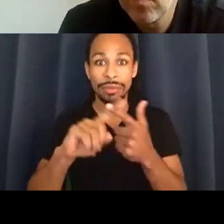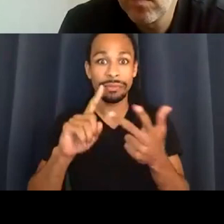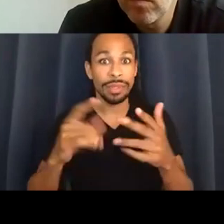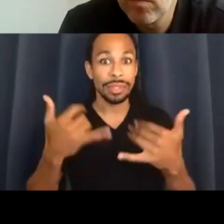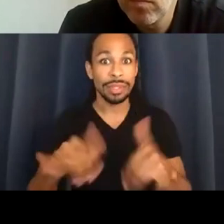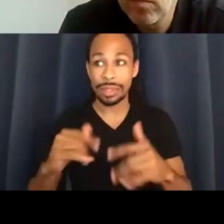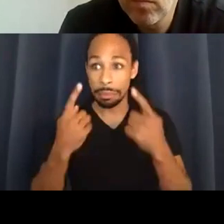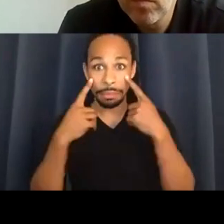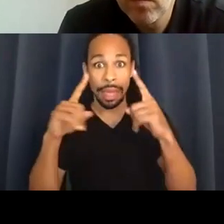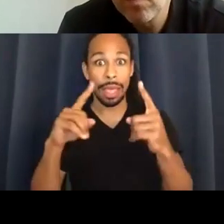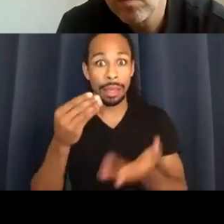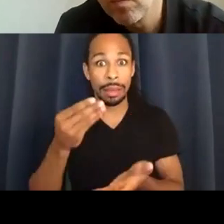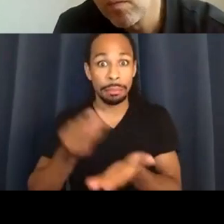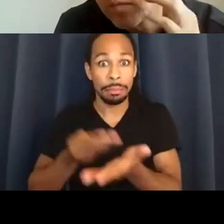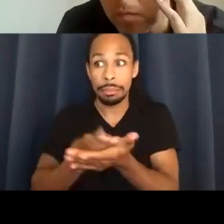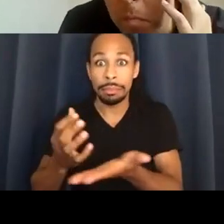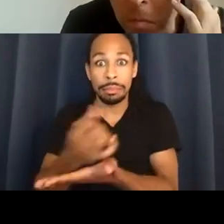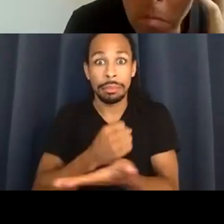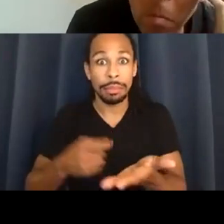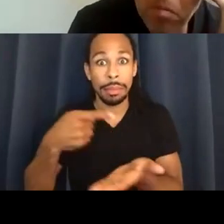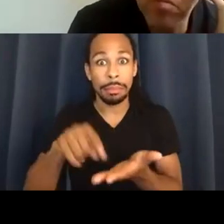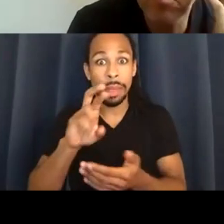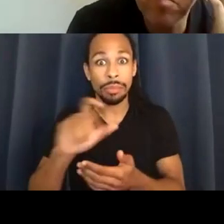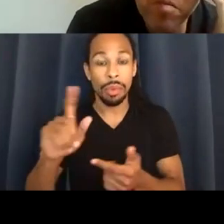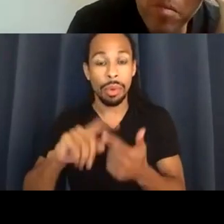make payroll? Where will we find the new money from? I think the fact that you're using this